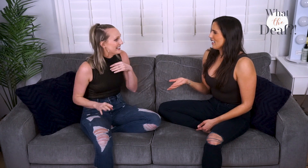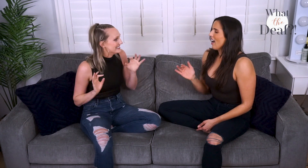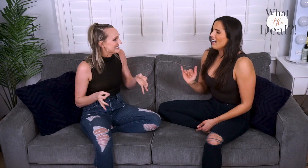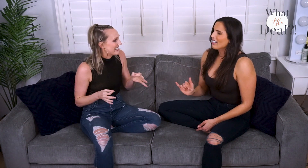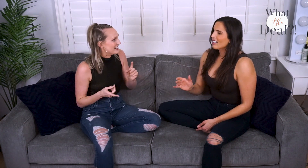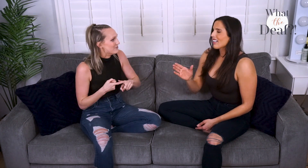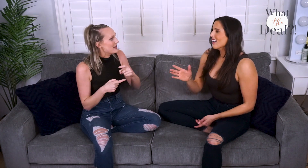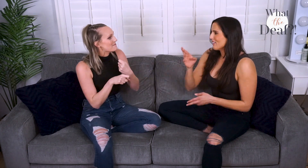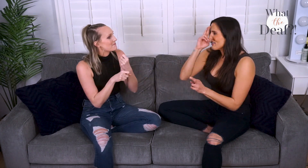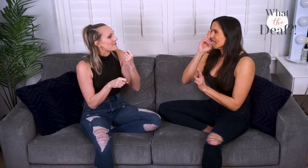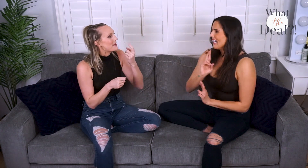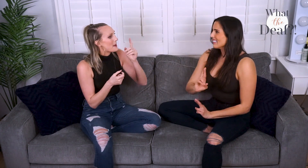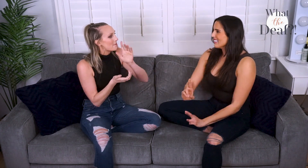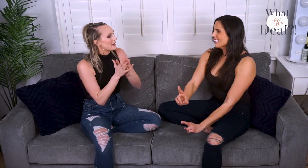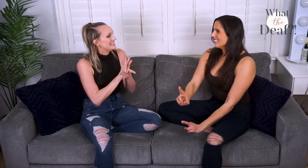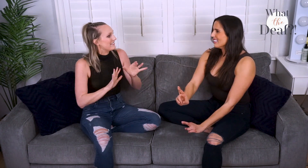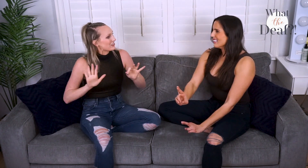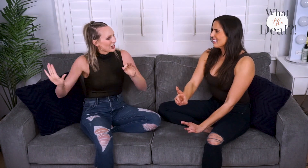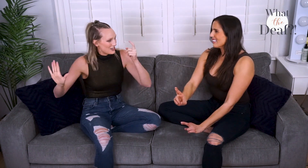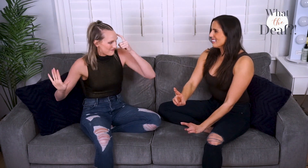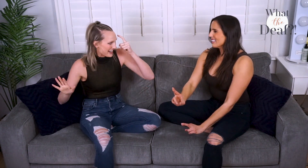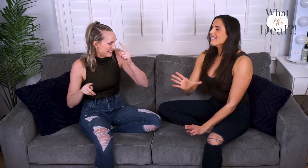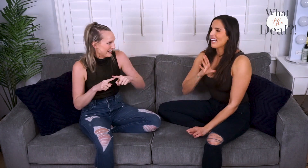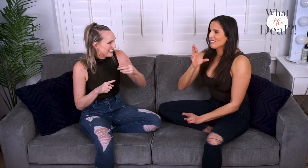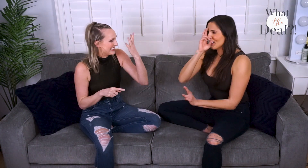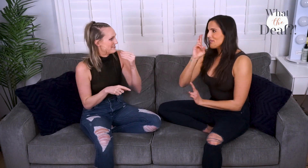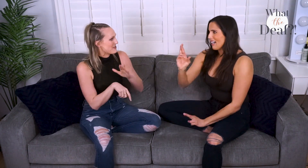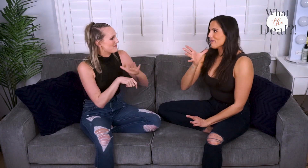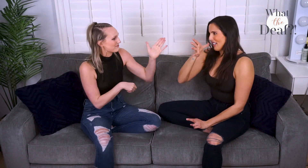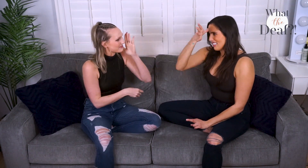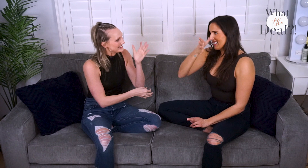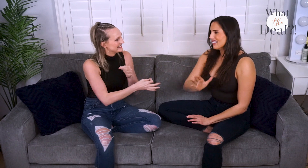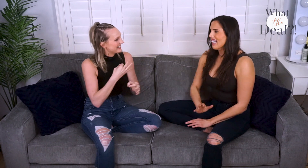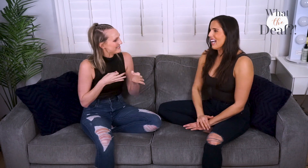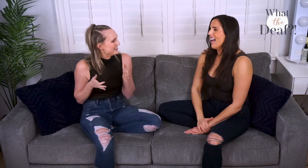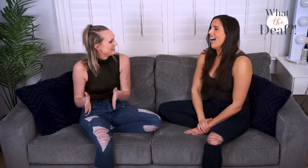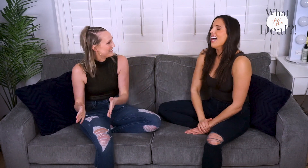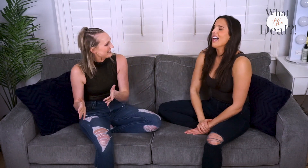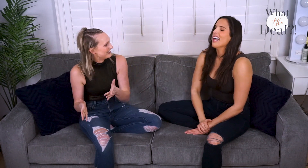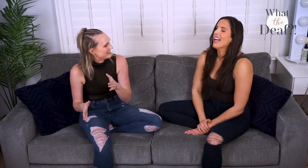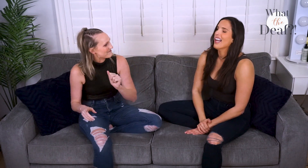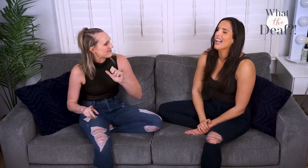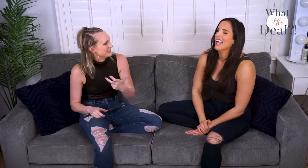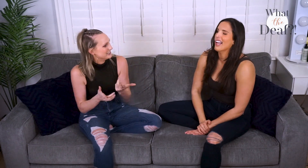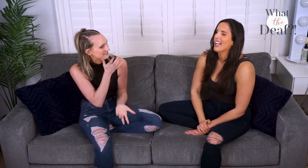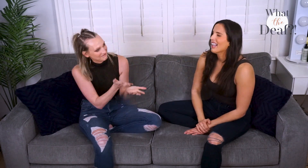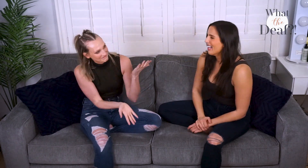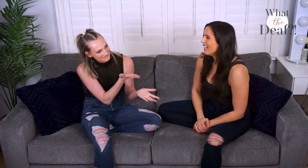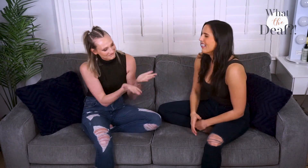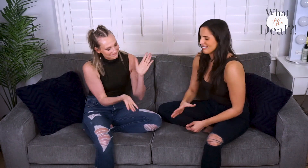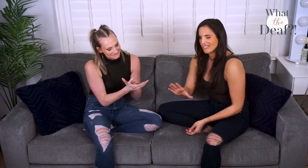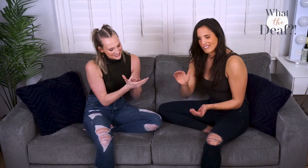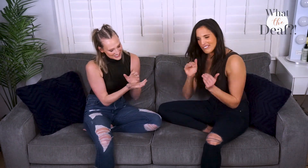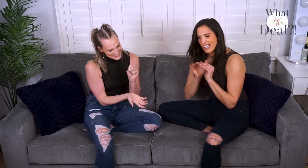so I decided to give them peace of mind, and I slept in your bed instead of the street or the beach, so yeah.